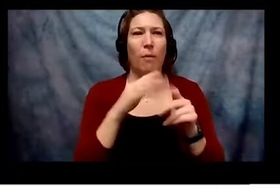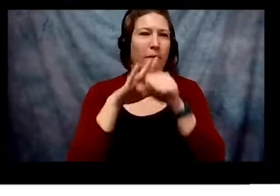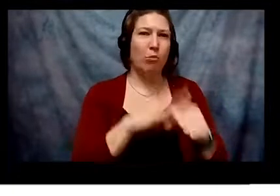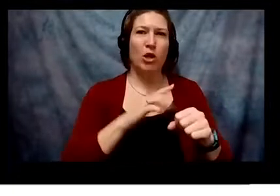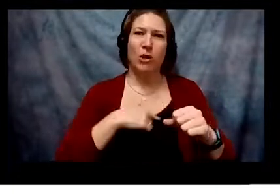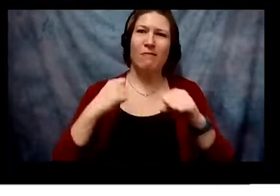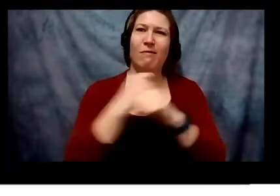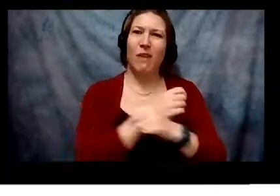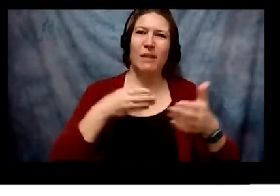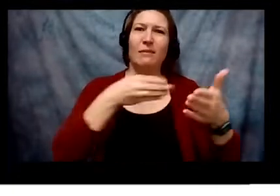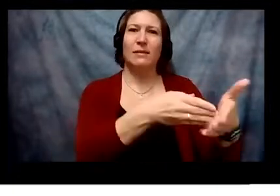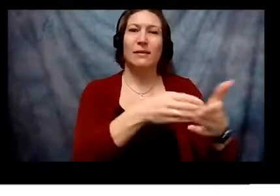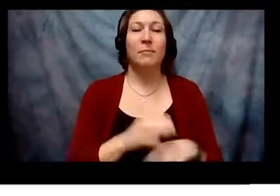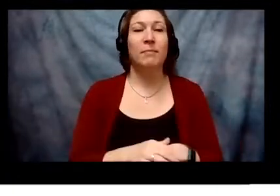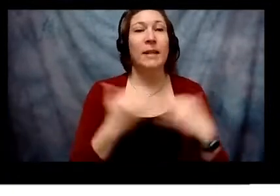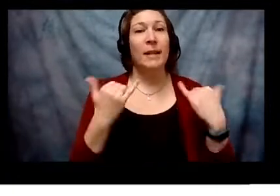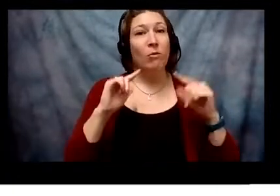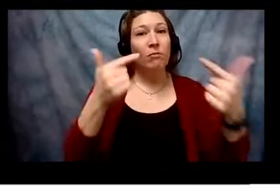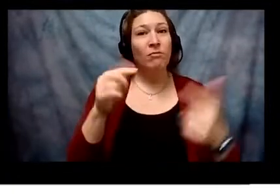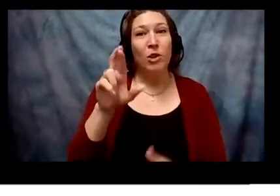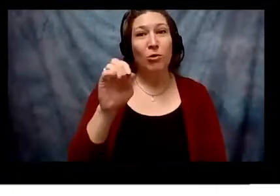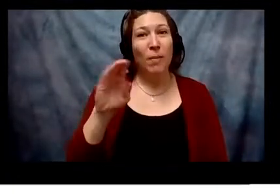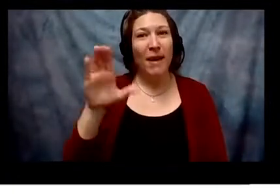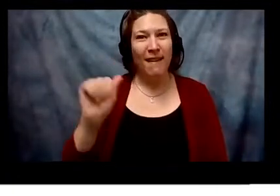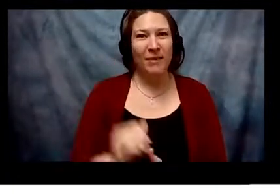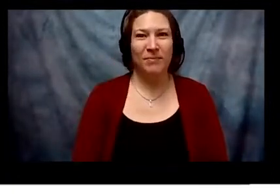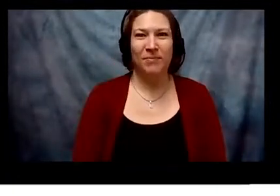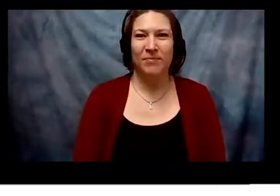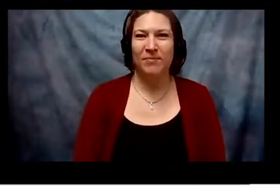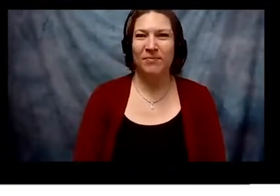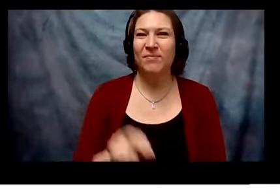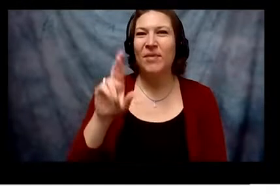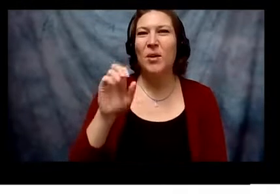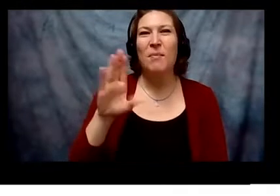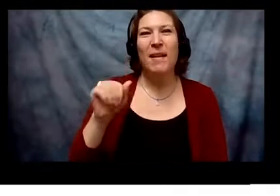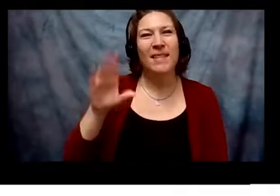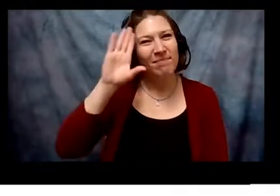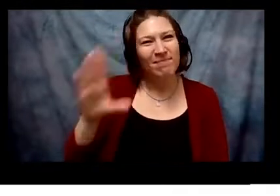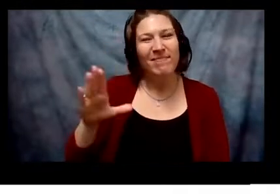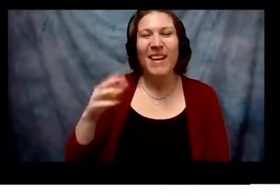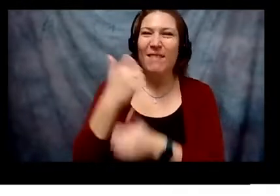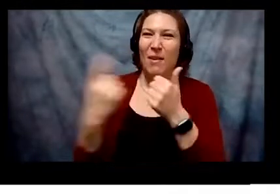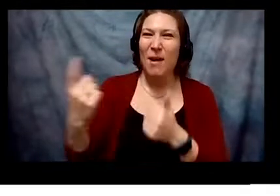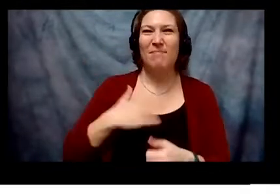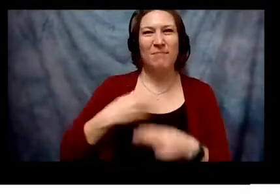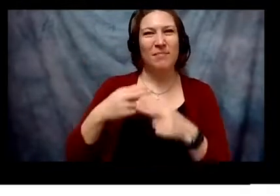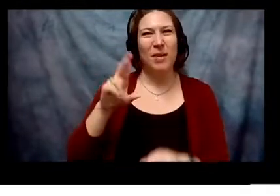to my colleague, Rebecca. Thanks Muna. Hi everybody. I'm Rebecca Dosch.